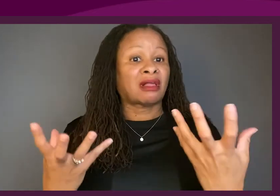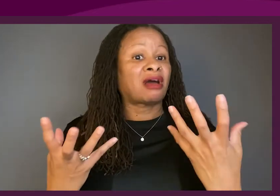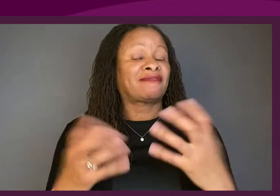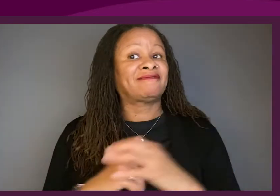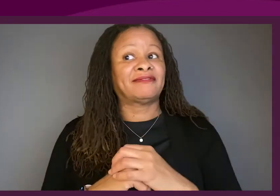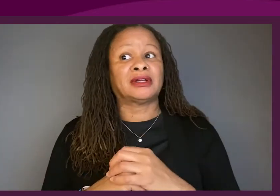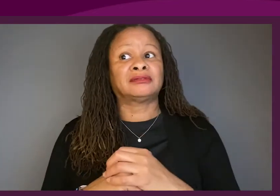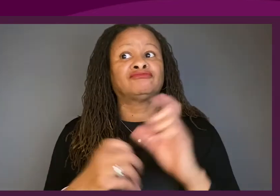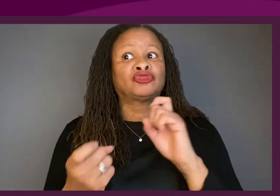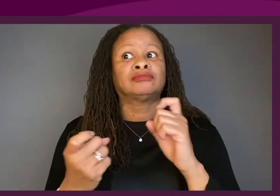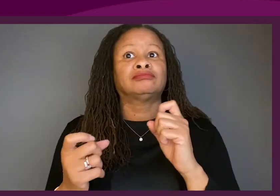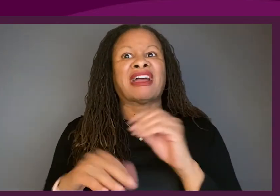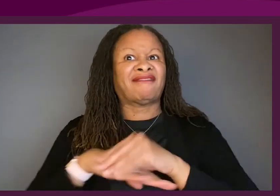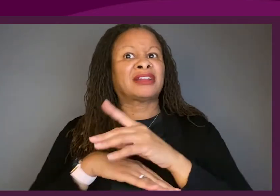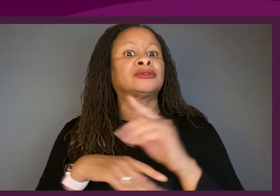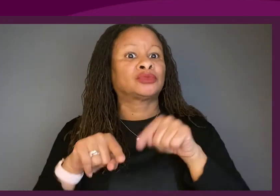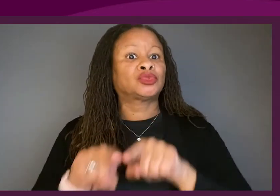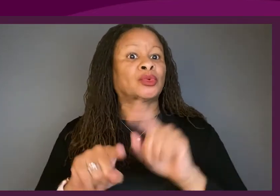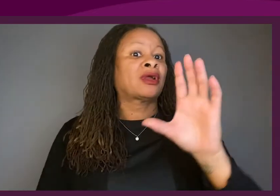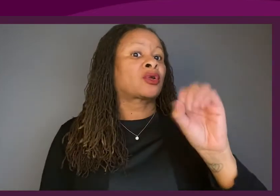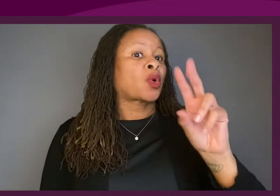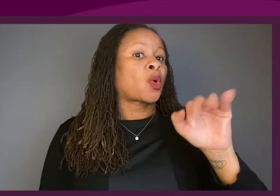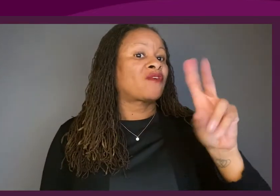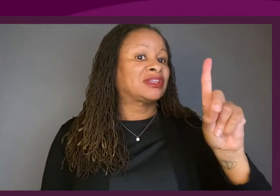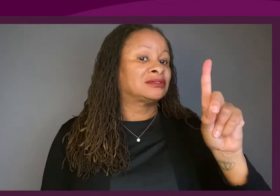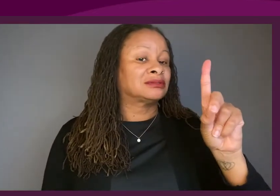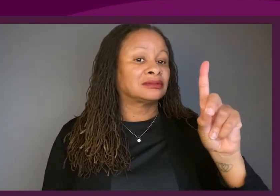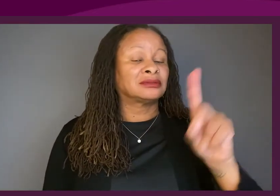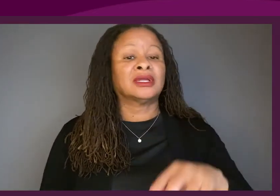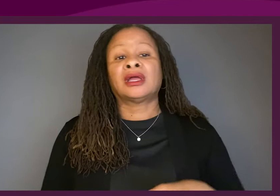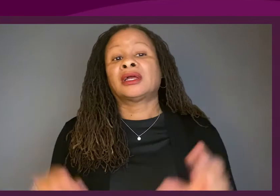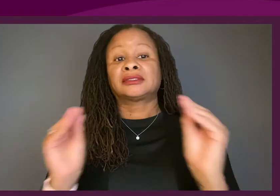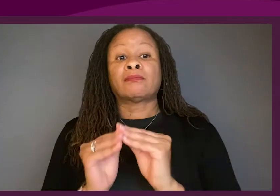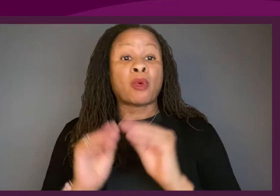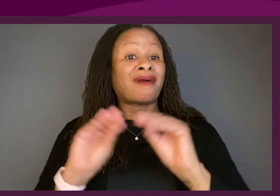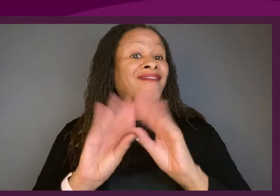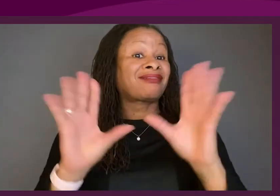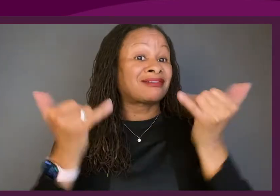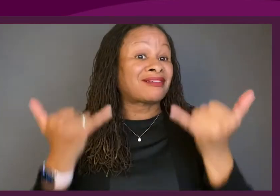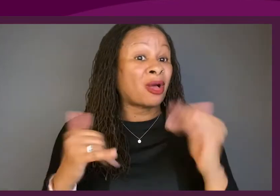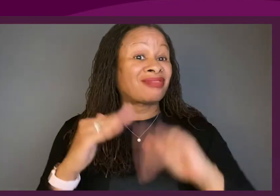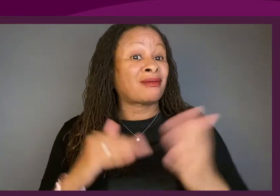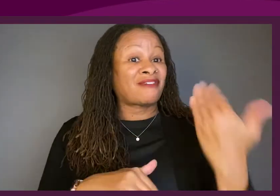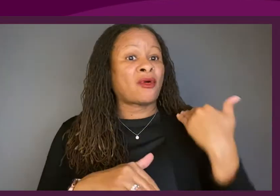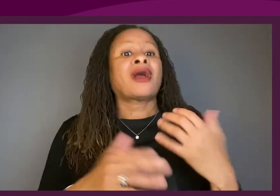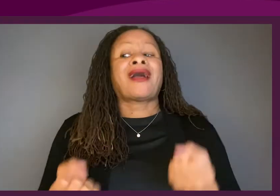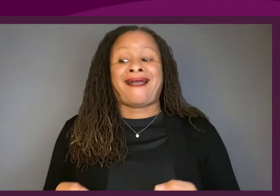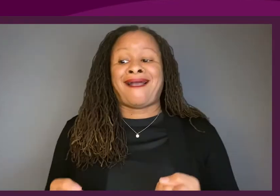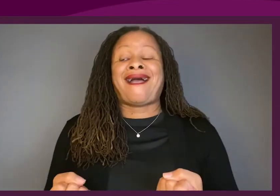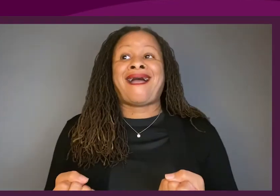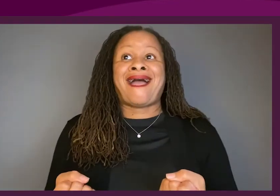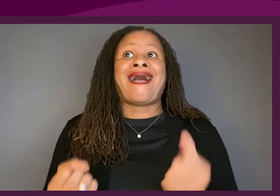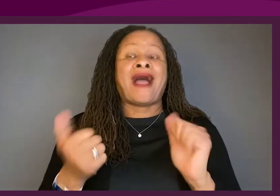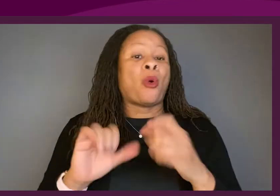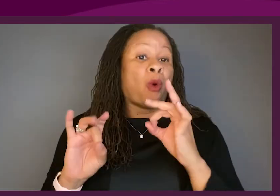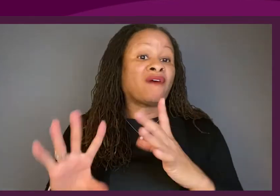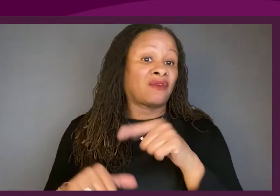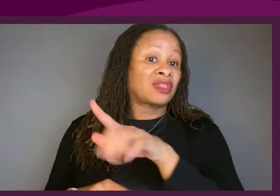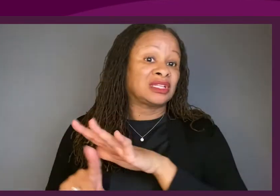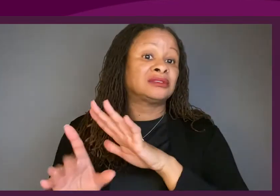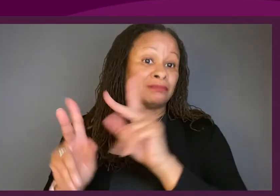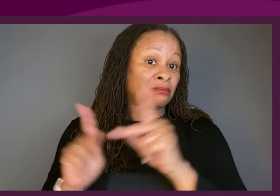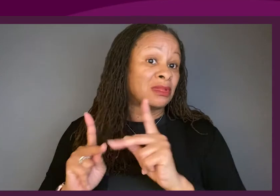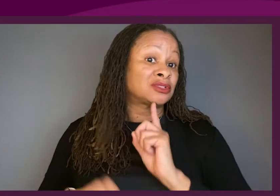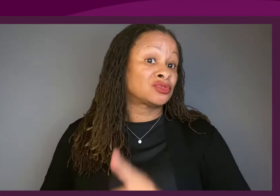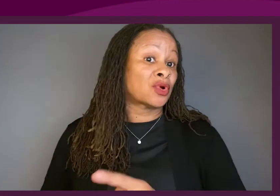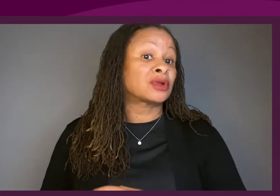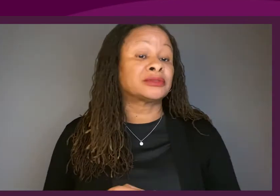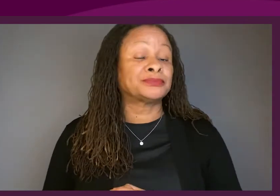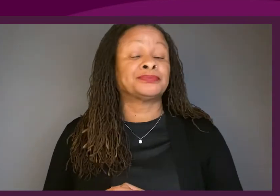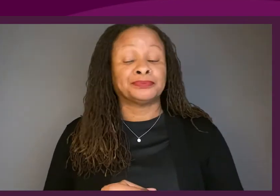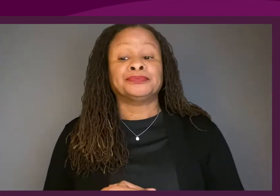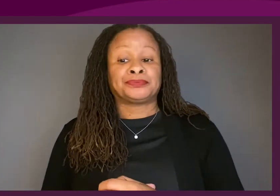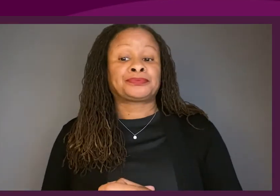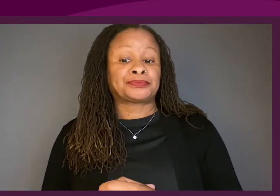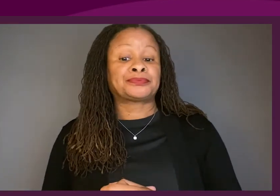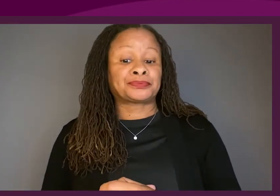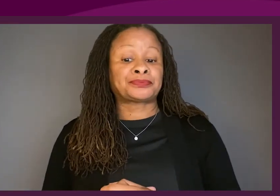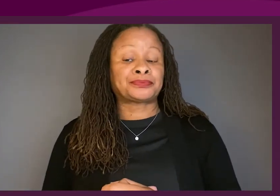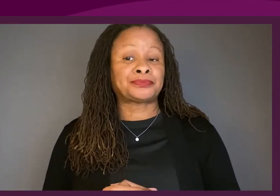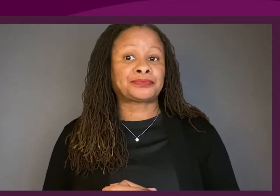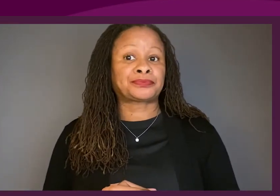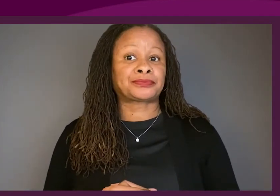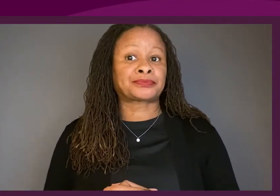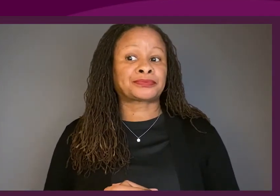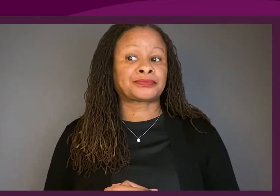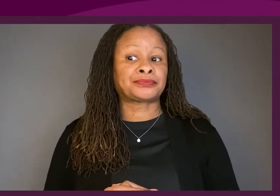has taken its toll, it is more clear than ever just how bad these facilities, these